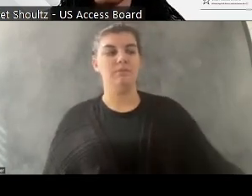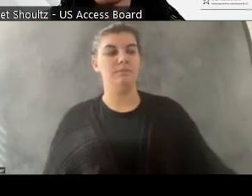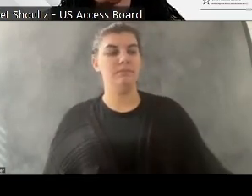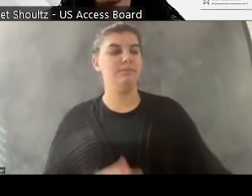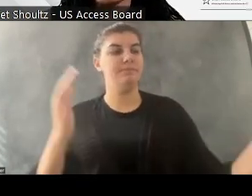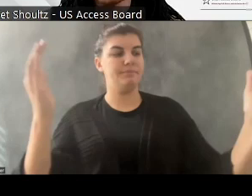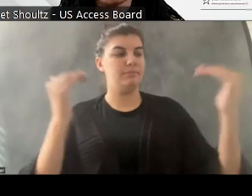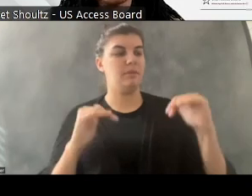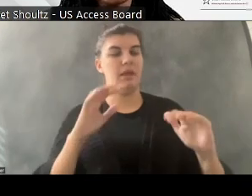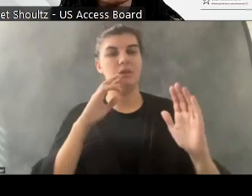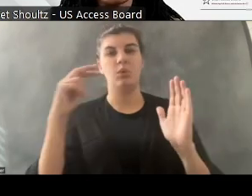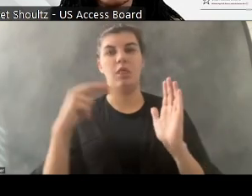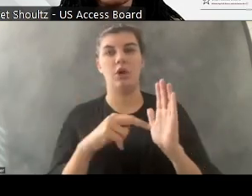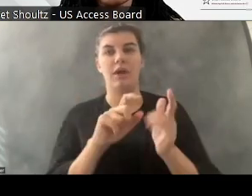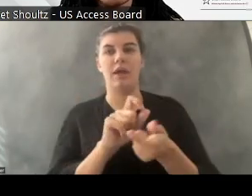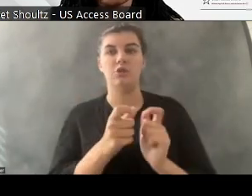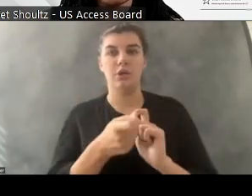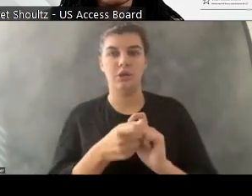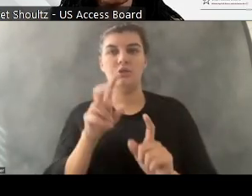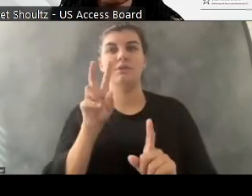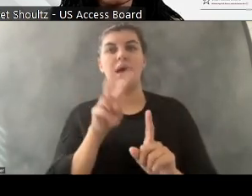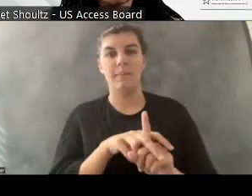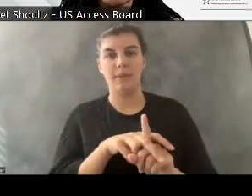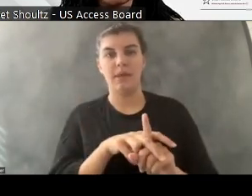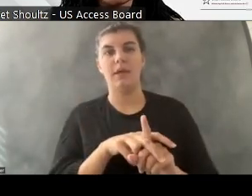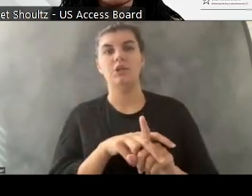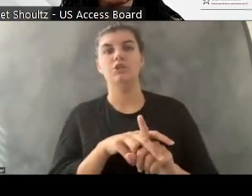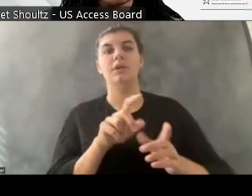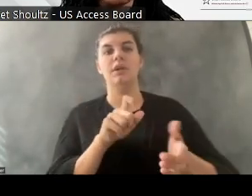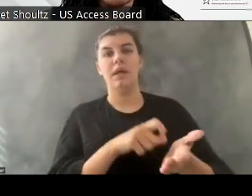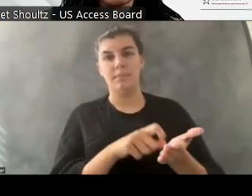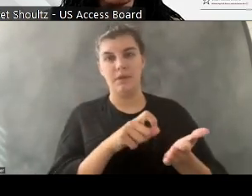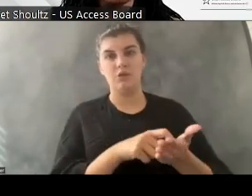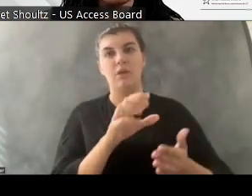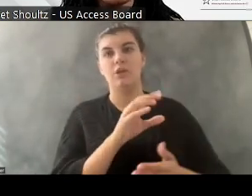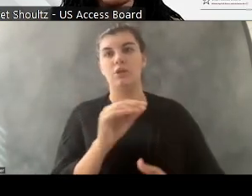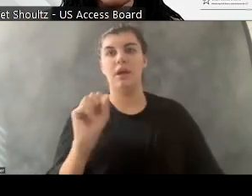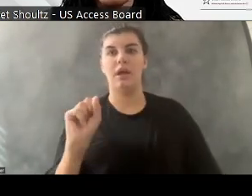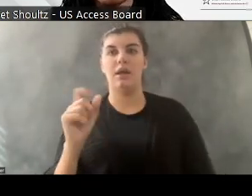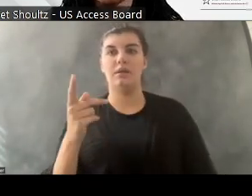Next we'll look at changes in Application Administration and Scoping of PROWAG.